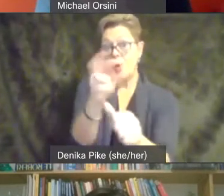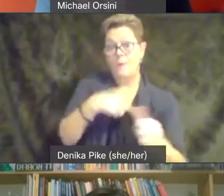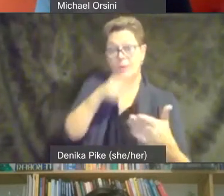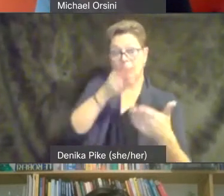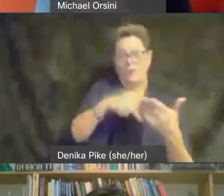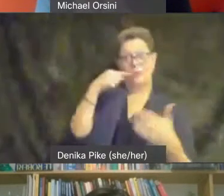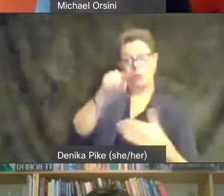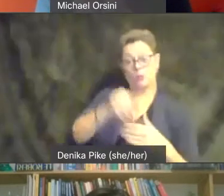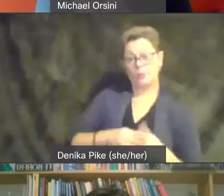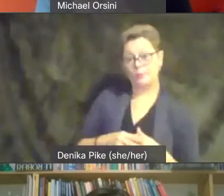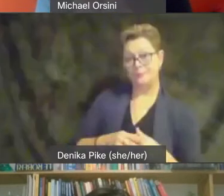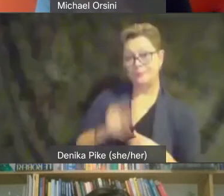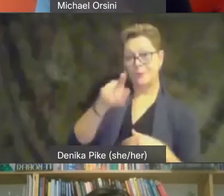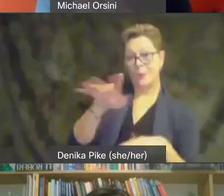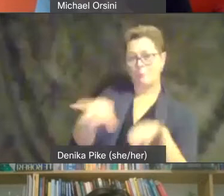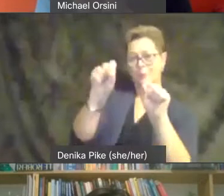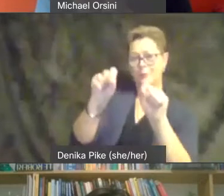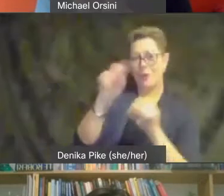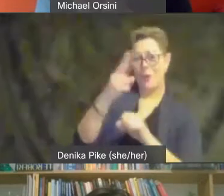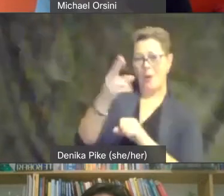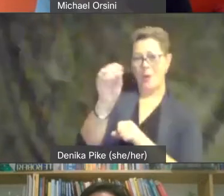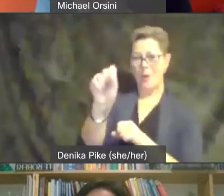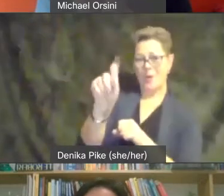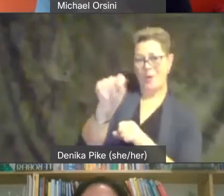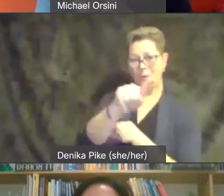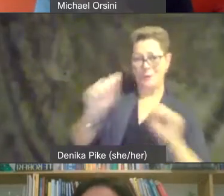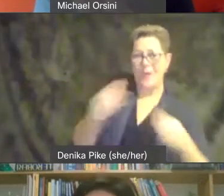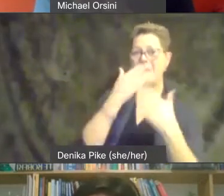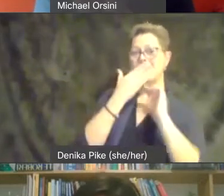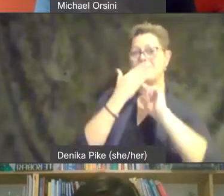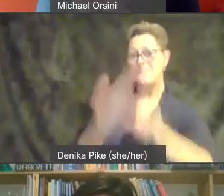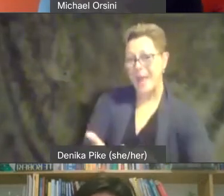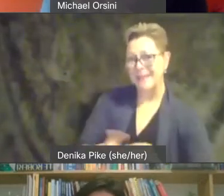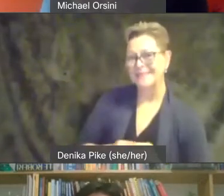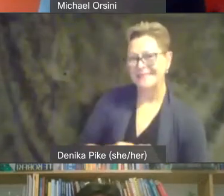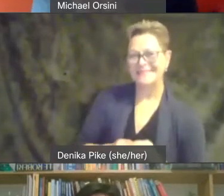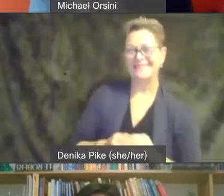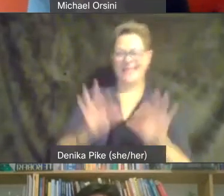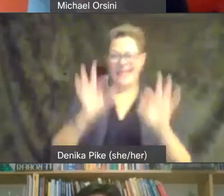And since you are the host, you have the power to turn the microphone on and off. Excellent.